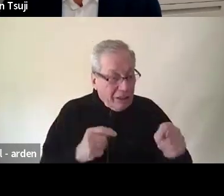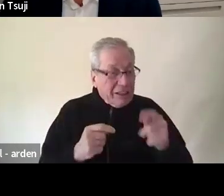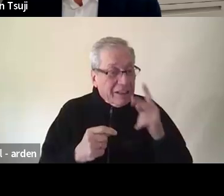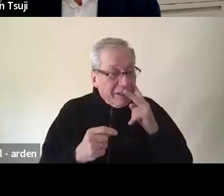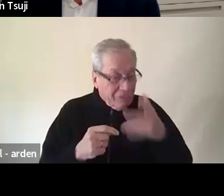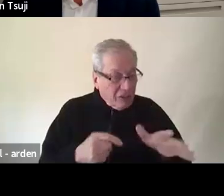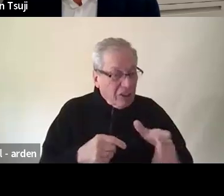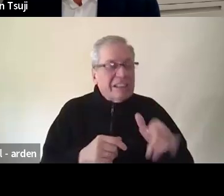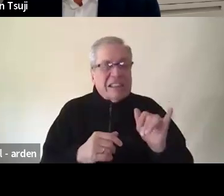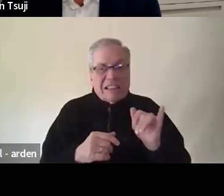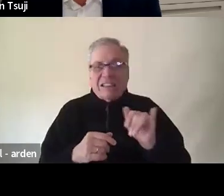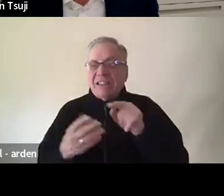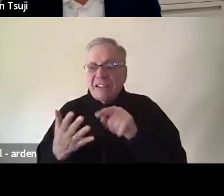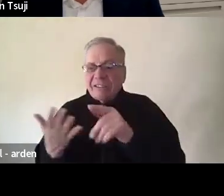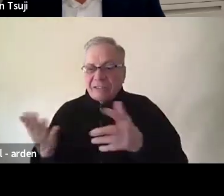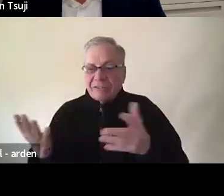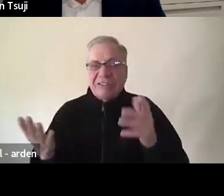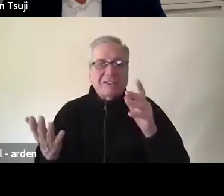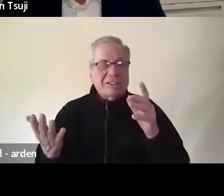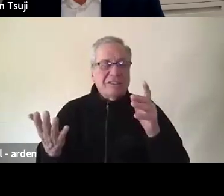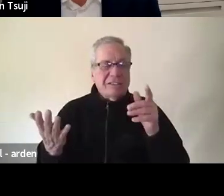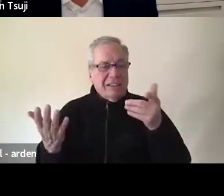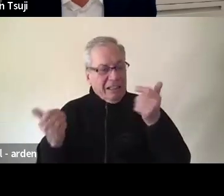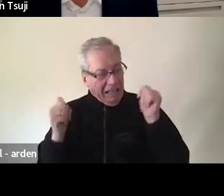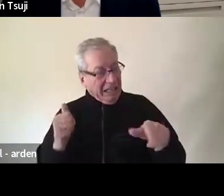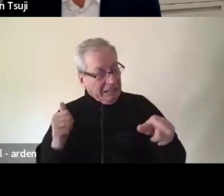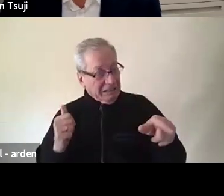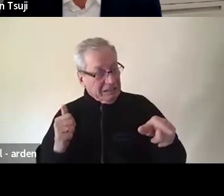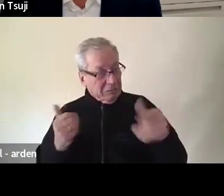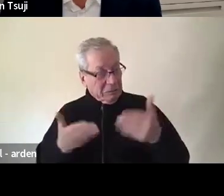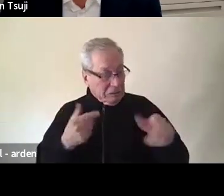by others that can be applicable to